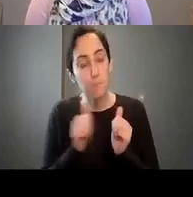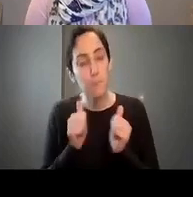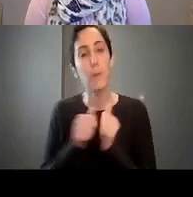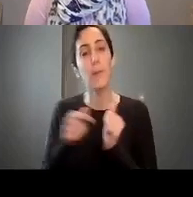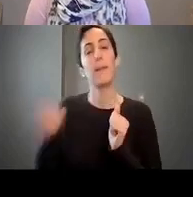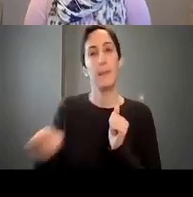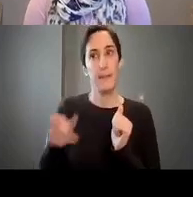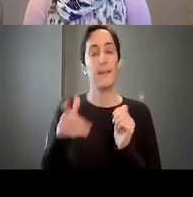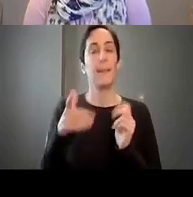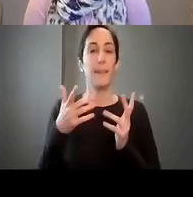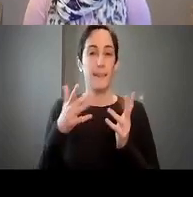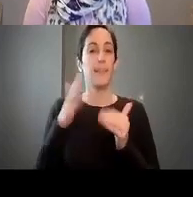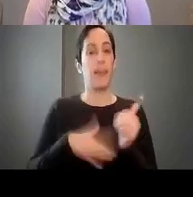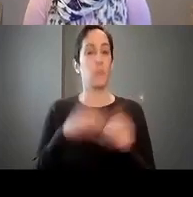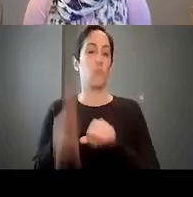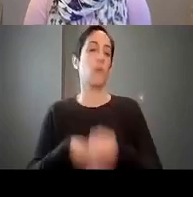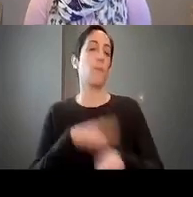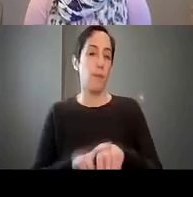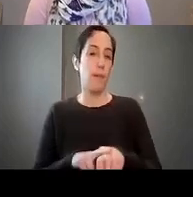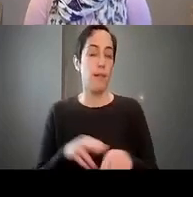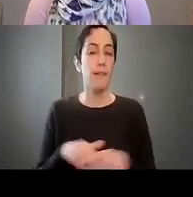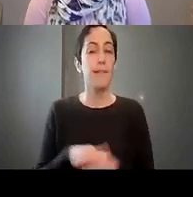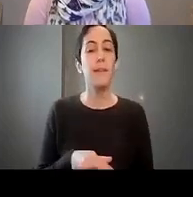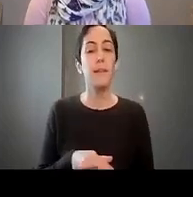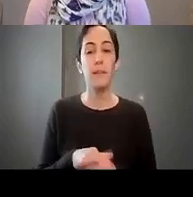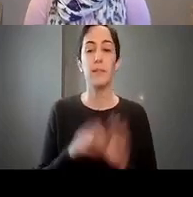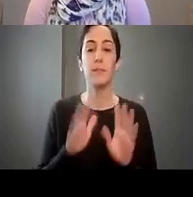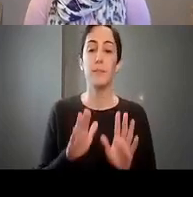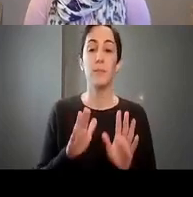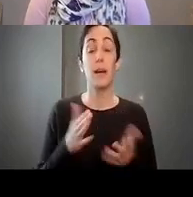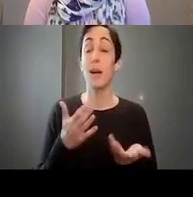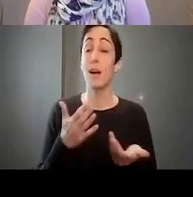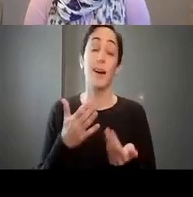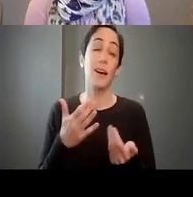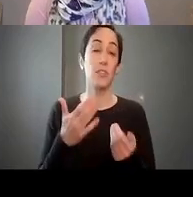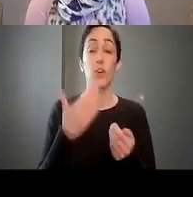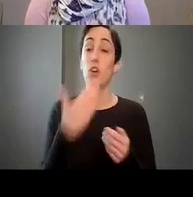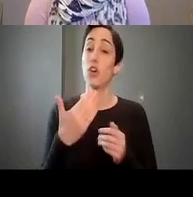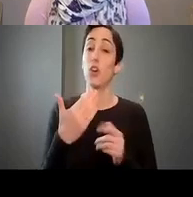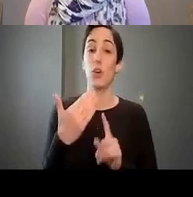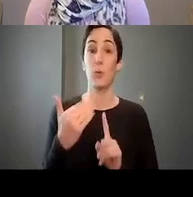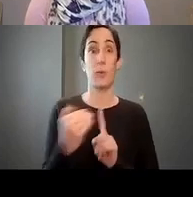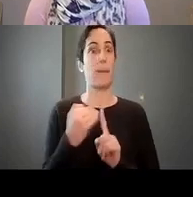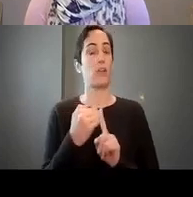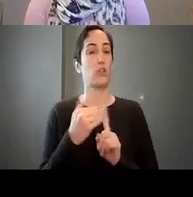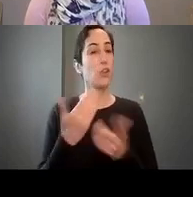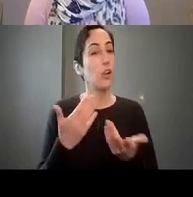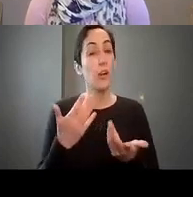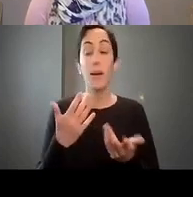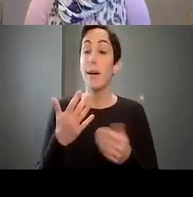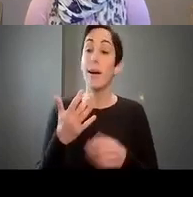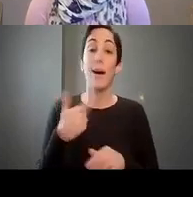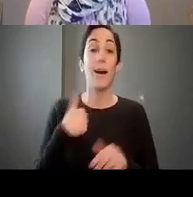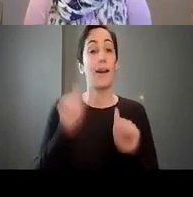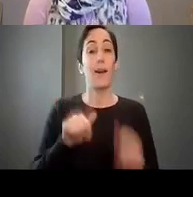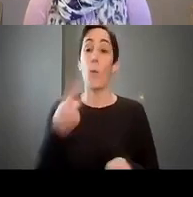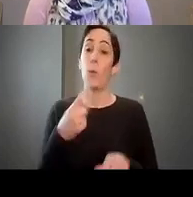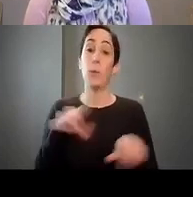of how the best is sort of all we can do just a good opportunity to be reminded and perhaps from day to day or week to of how the best is sort of all we can do week that can look different. But this is and perhaps from day to day or week to